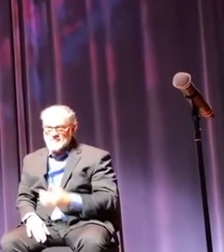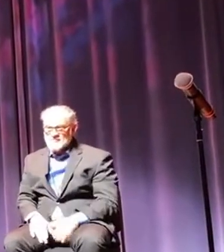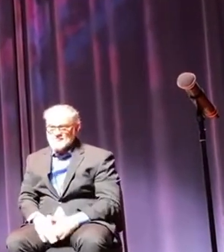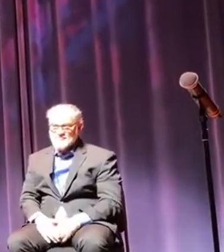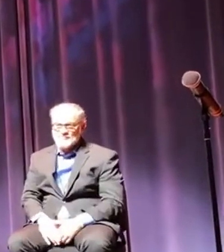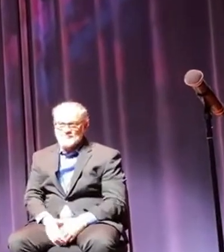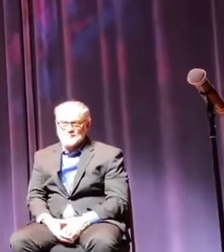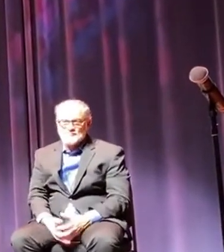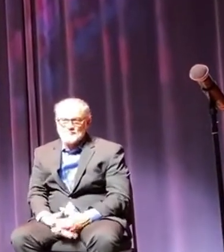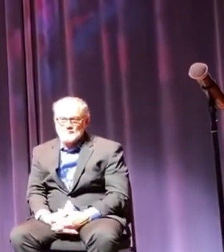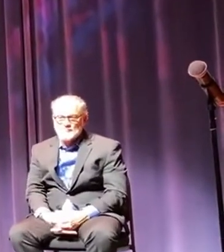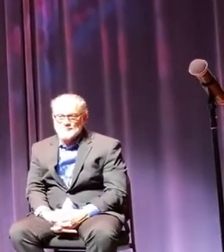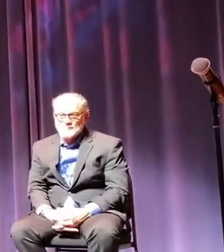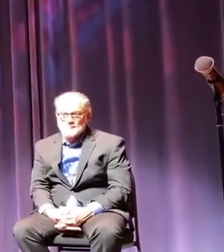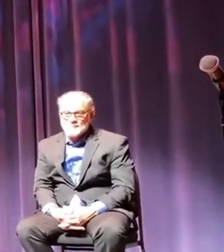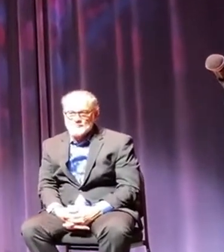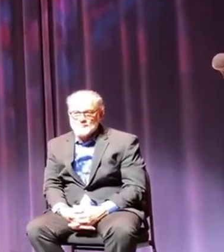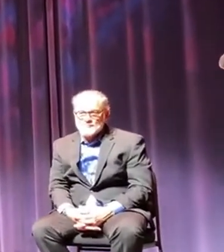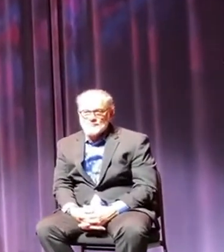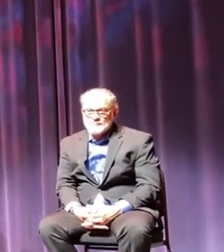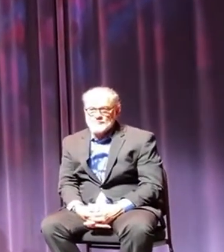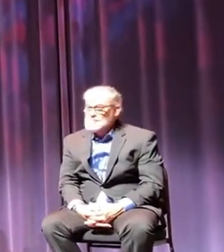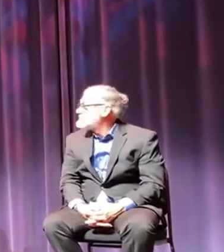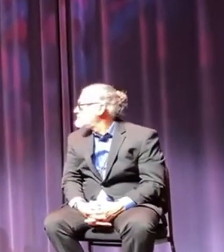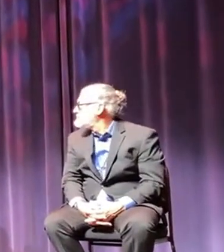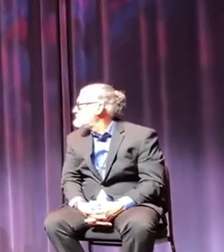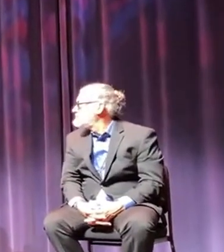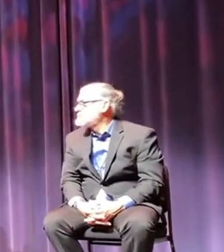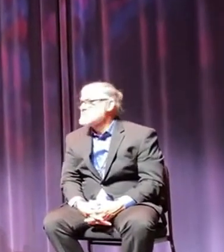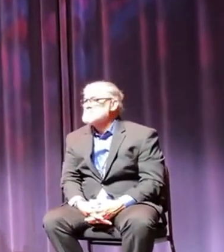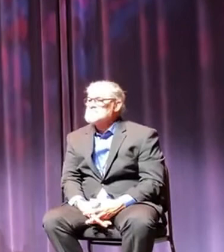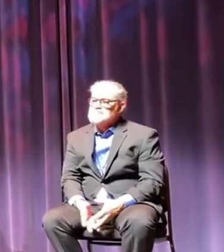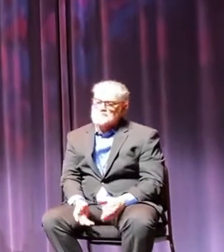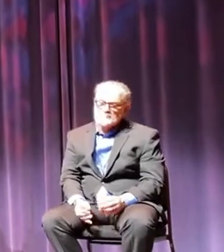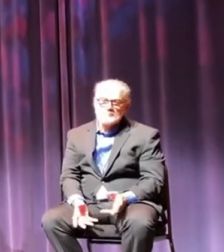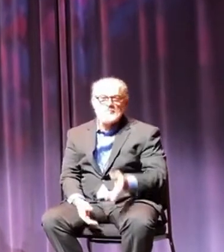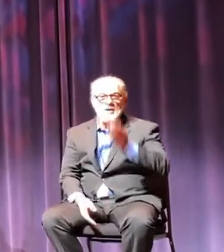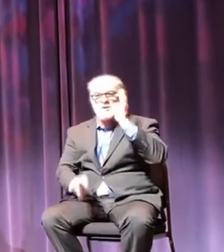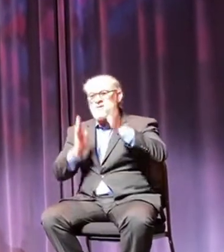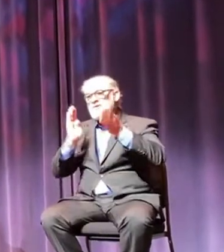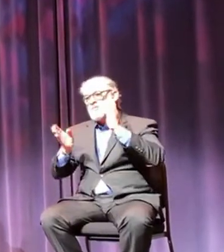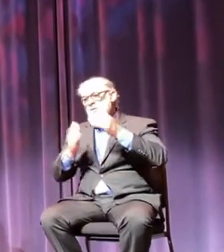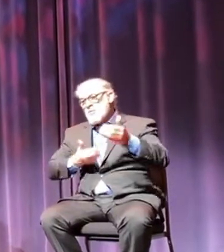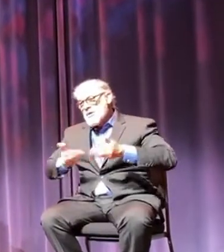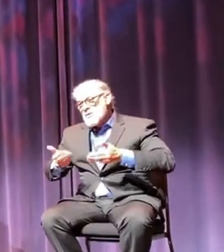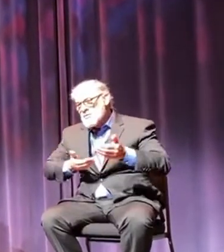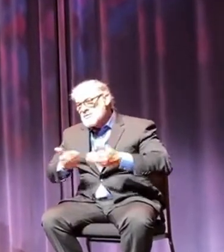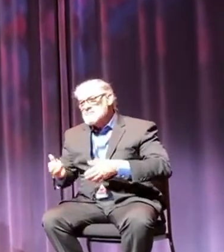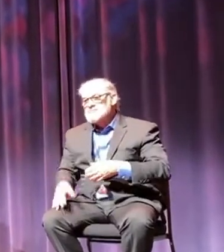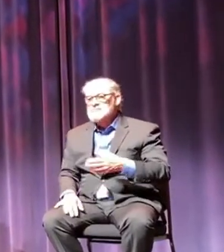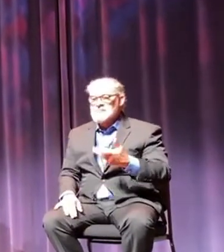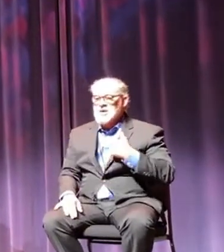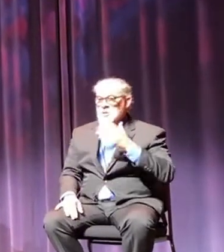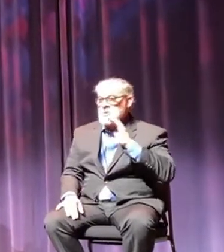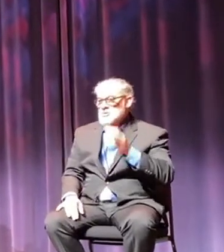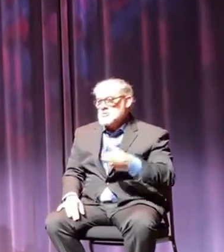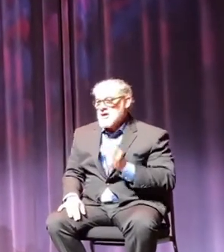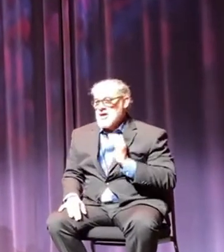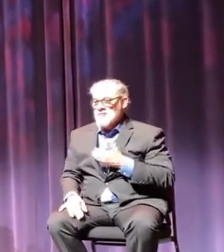(objects clattering) Hello everyone, welcome, welcome. I am going to introduce our first reader